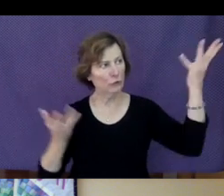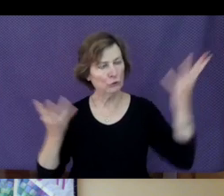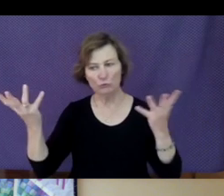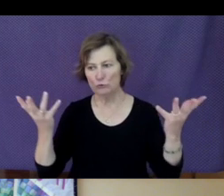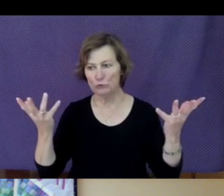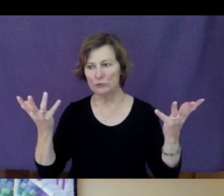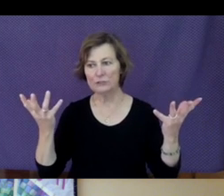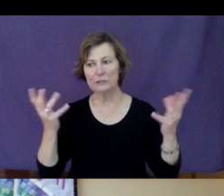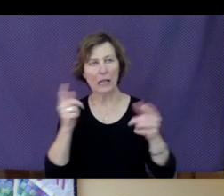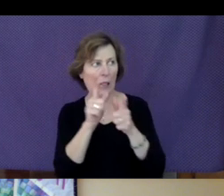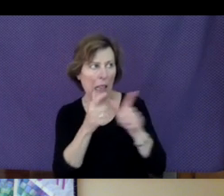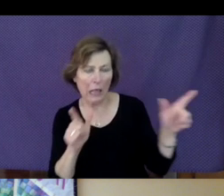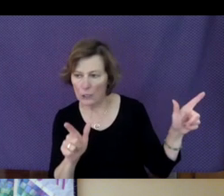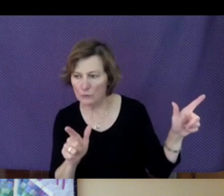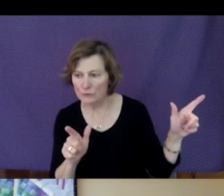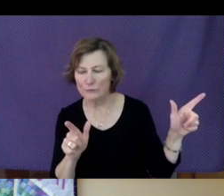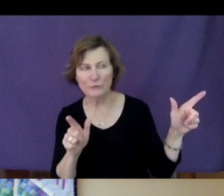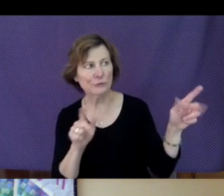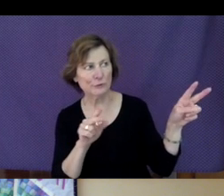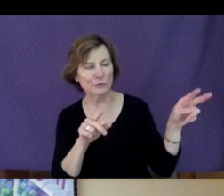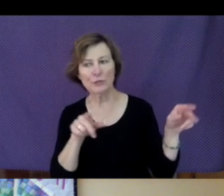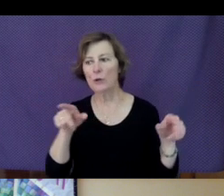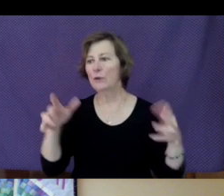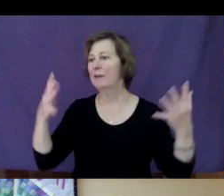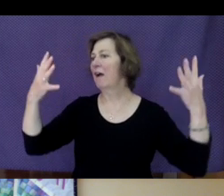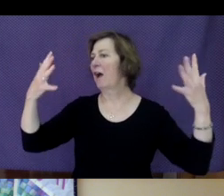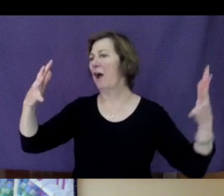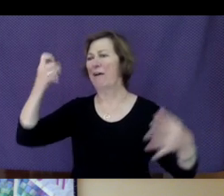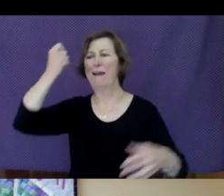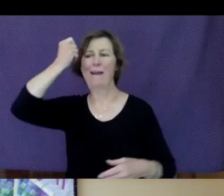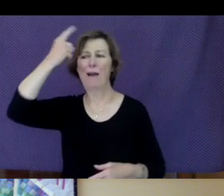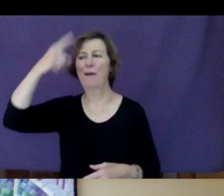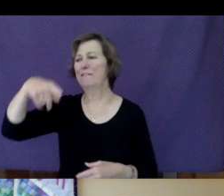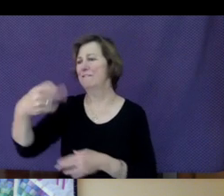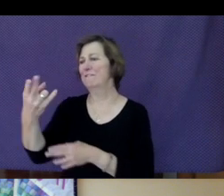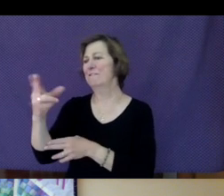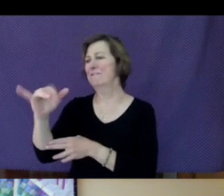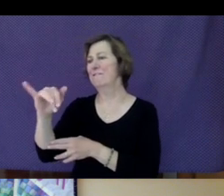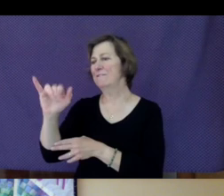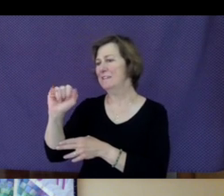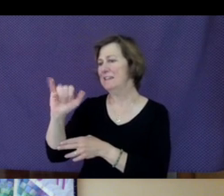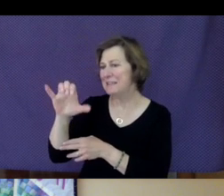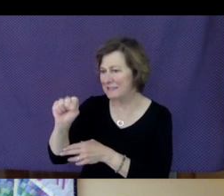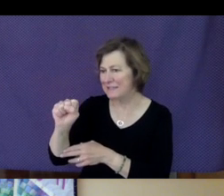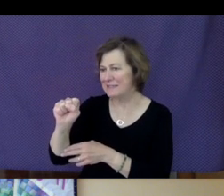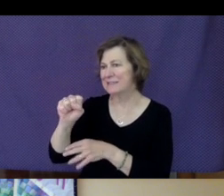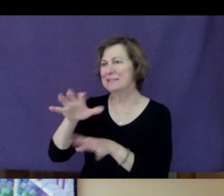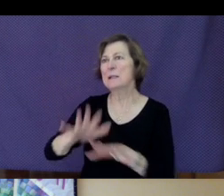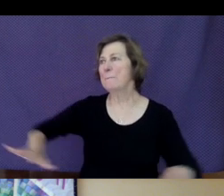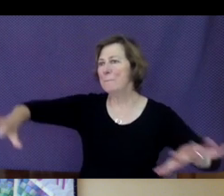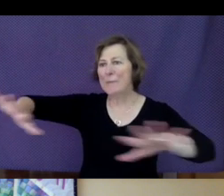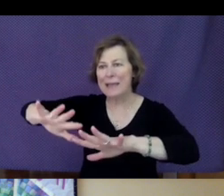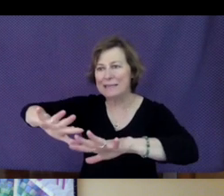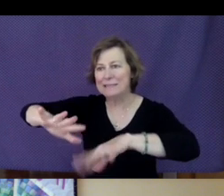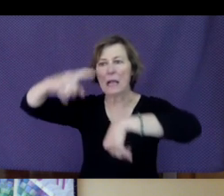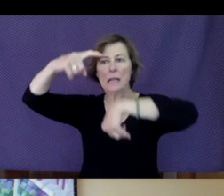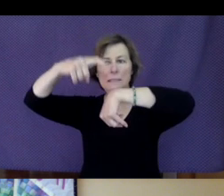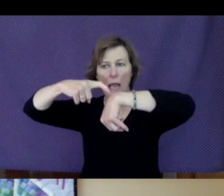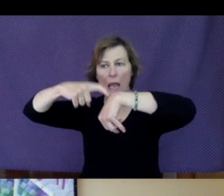You've mastered the basics of physics concepts of space time gravity and speed